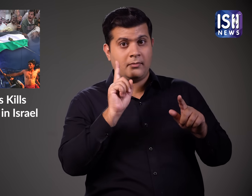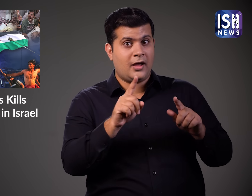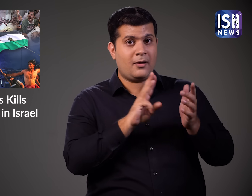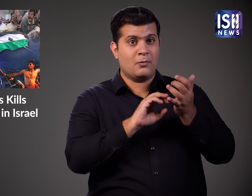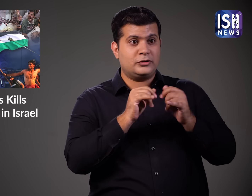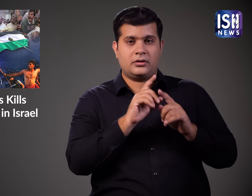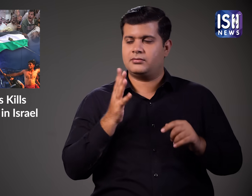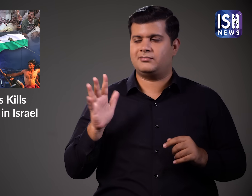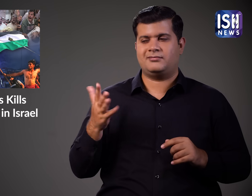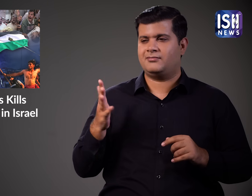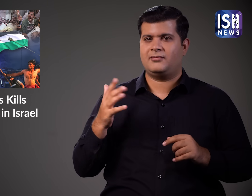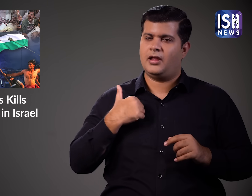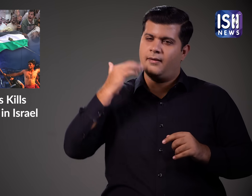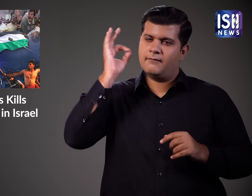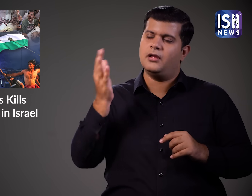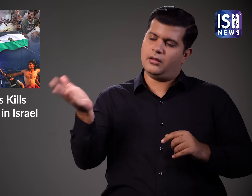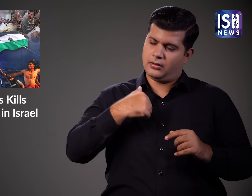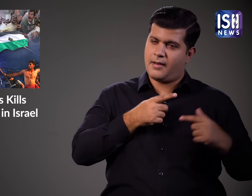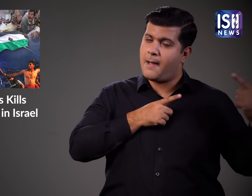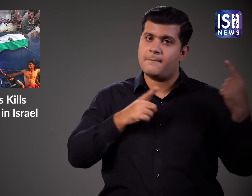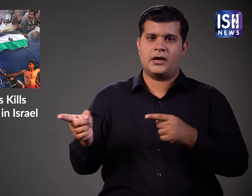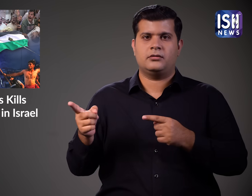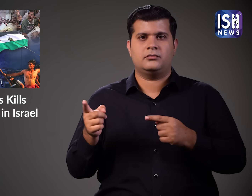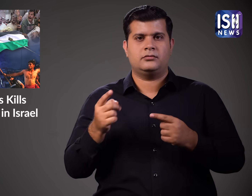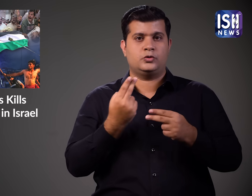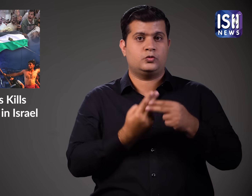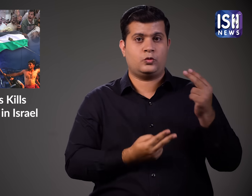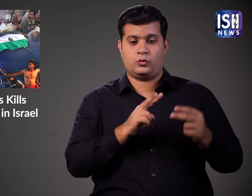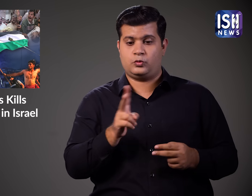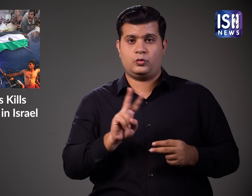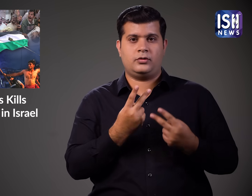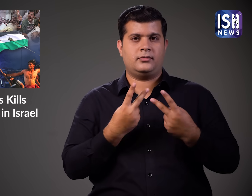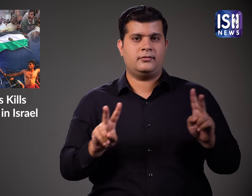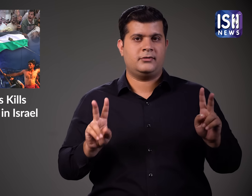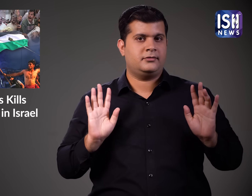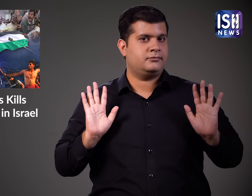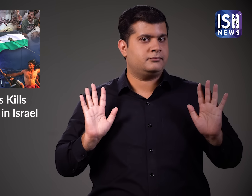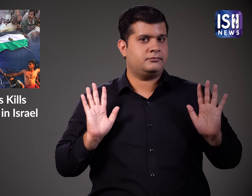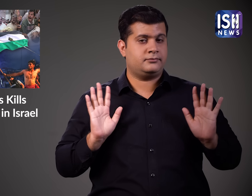However, Mossad said that it was waiting to Hamas to make a mistake. These are the 2 views.